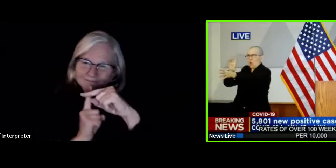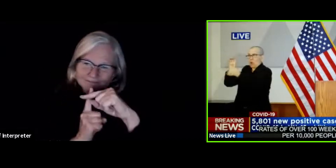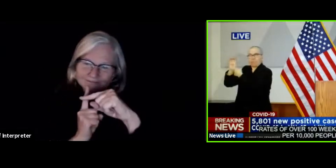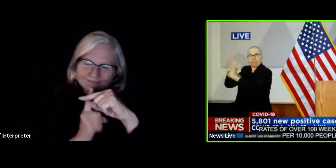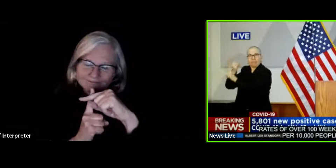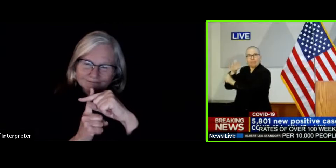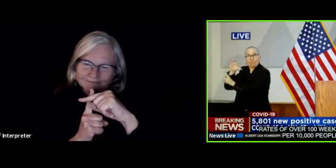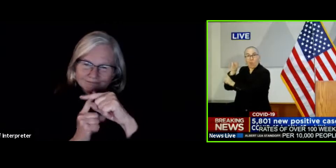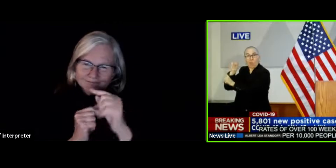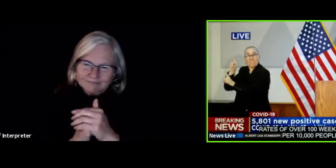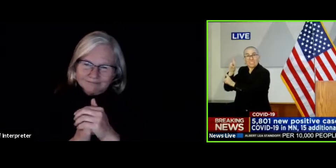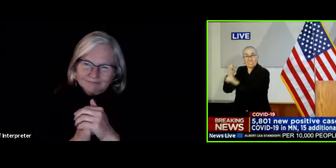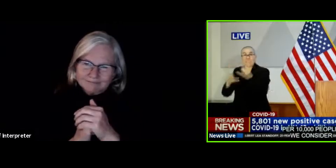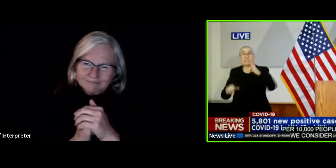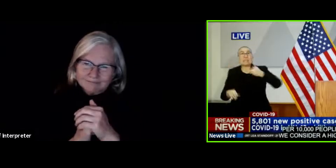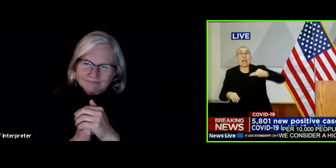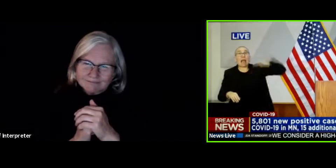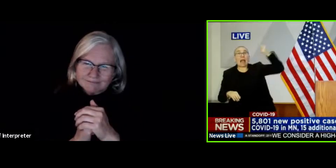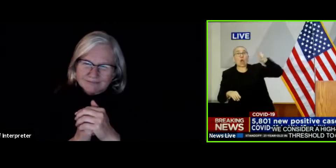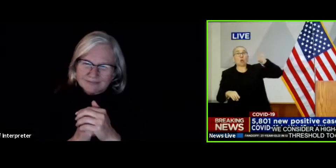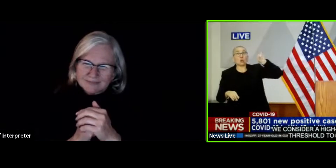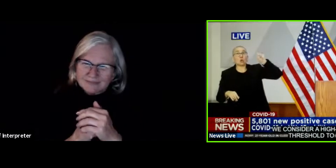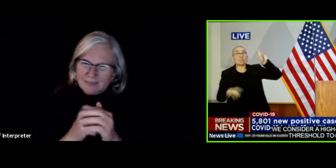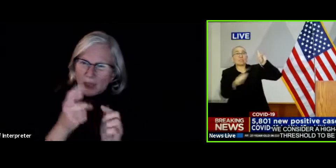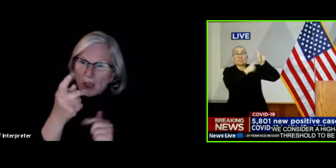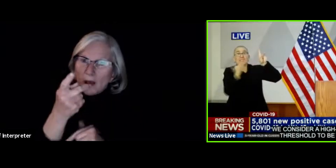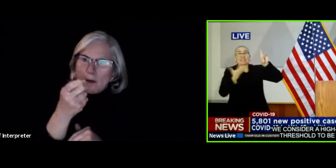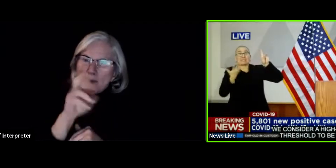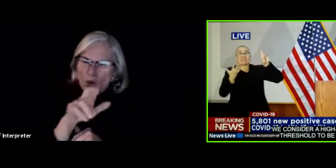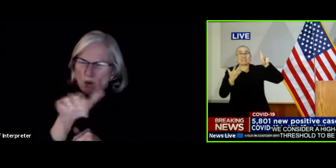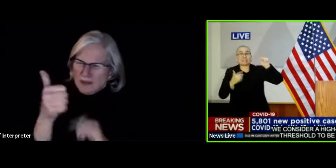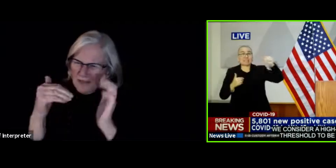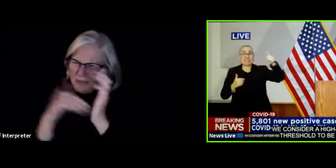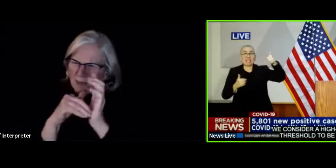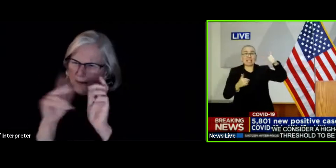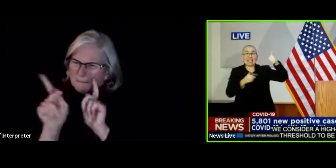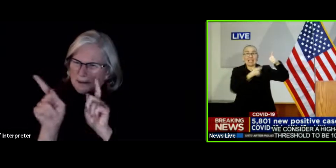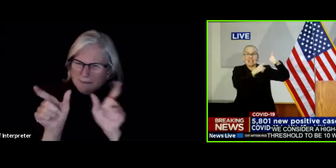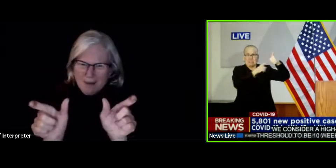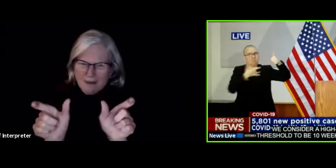CASES PER 10,000 PEOPLE, SO MORE THAN A THIRDS OF OUR COUNTIES ARE TEN TIMES OVER